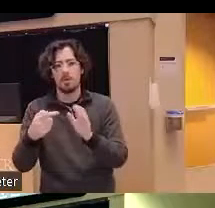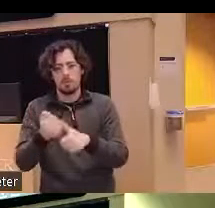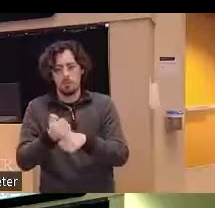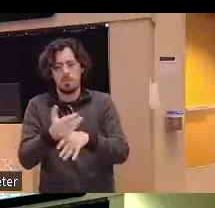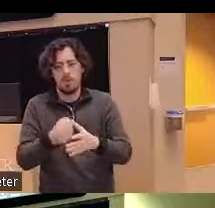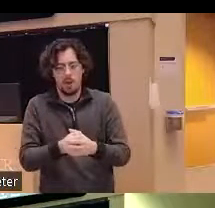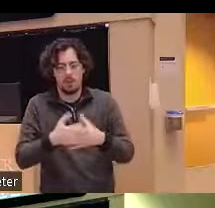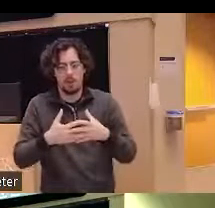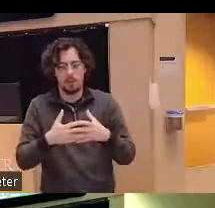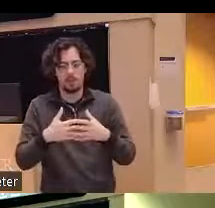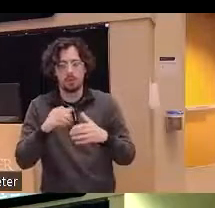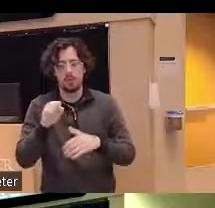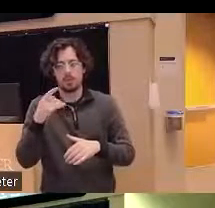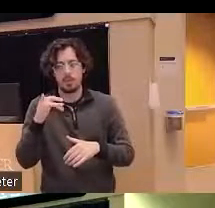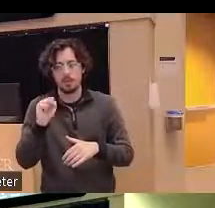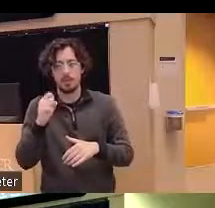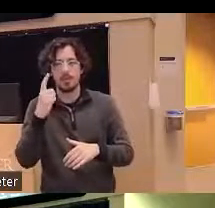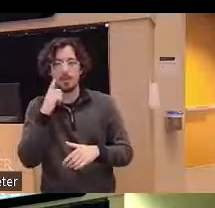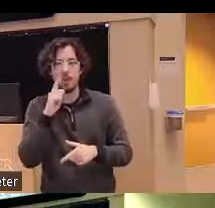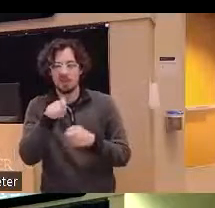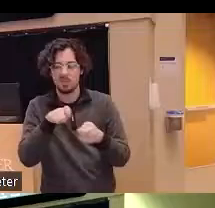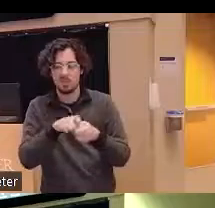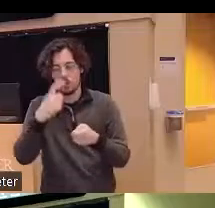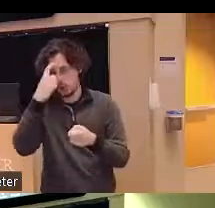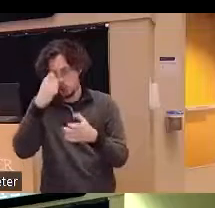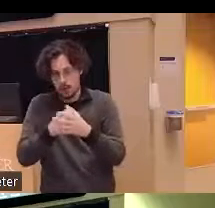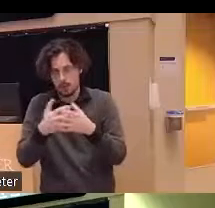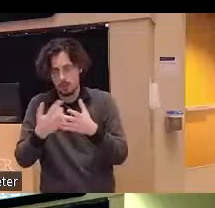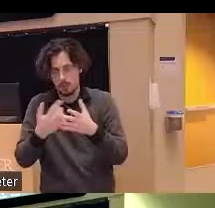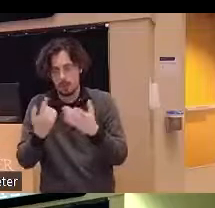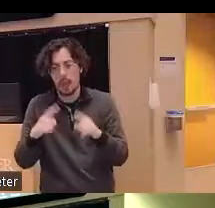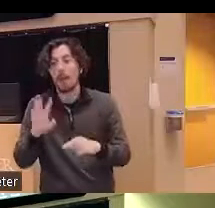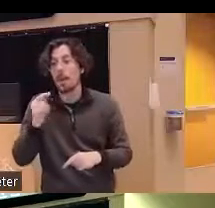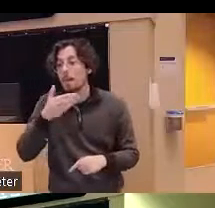different aspects of neuroinflammation but I'm saying the best thing for your gut microbiome